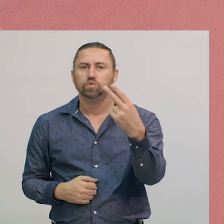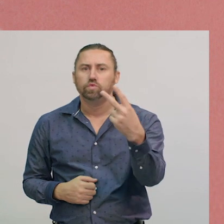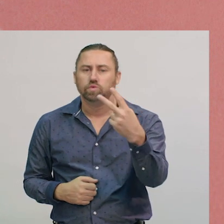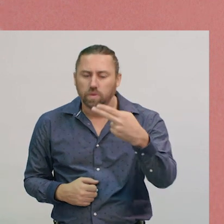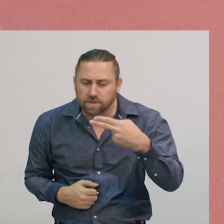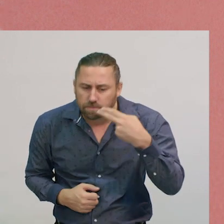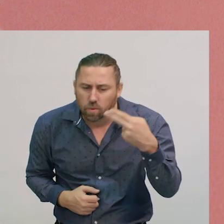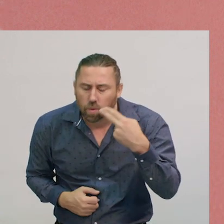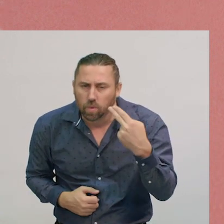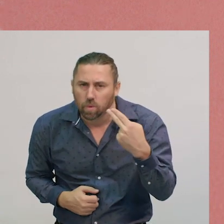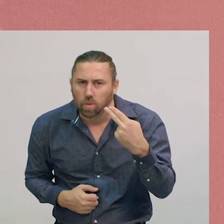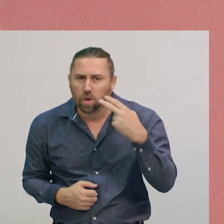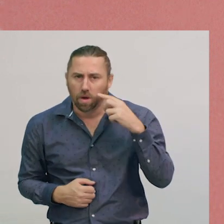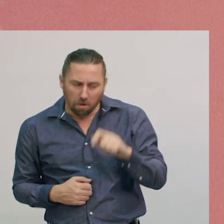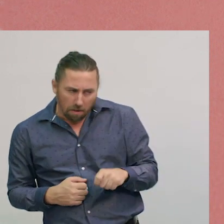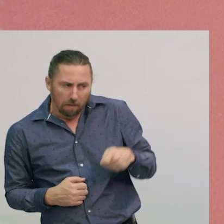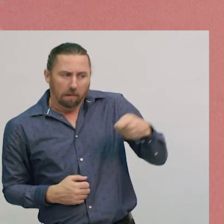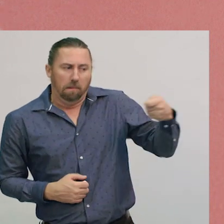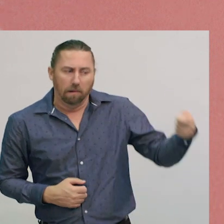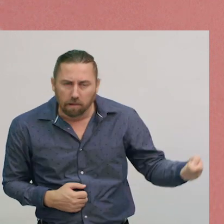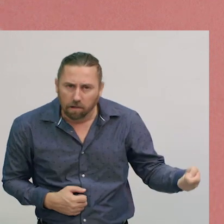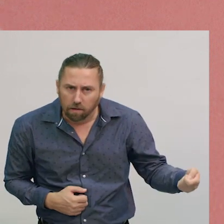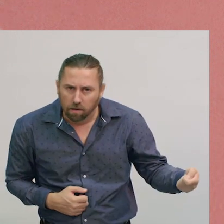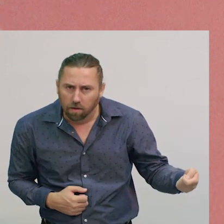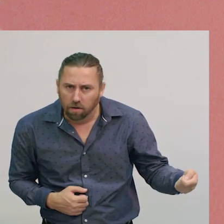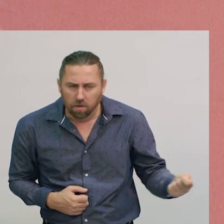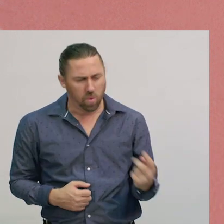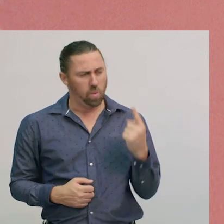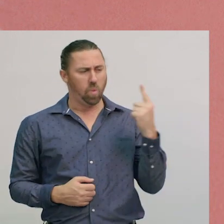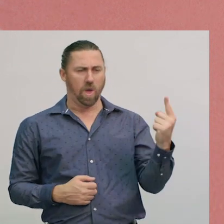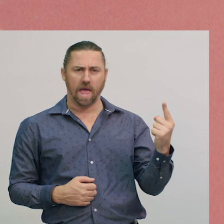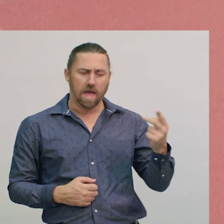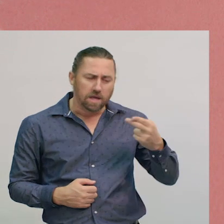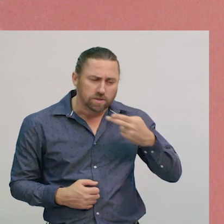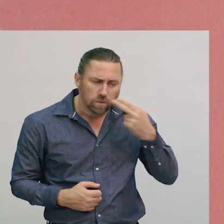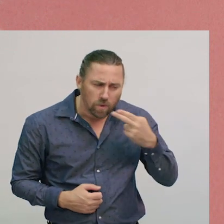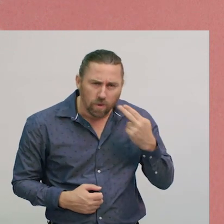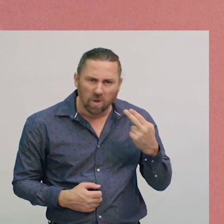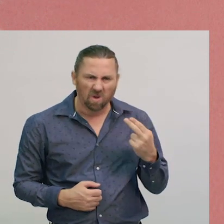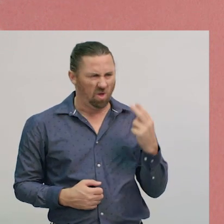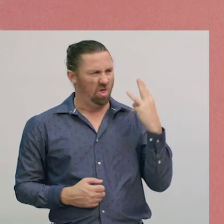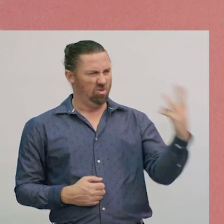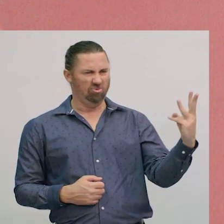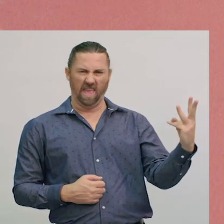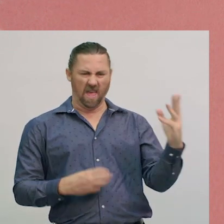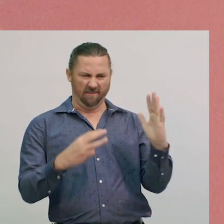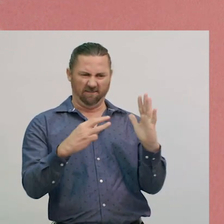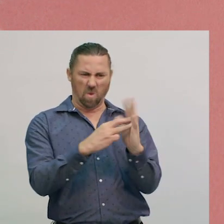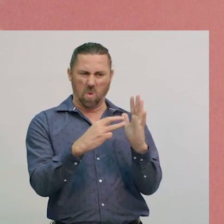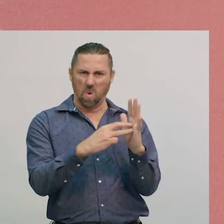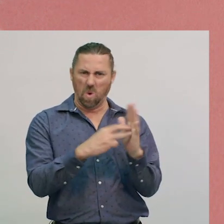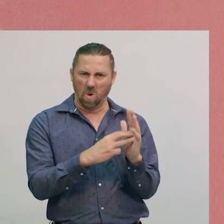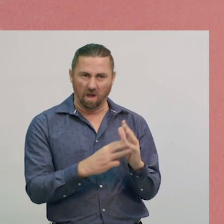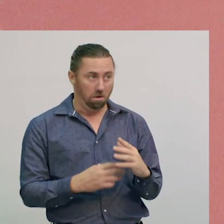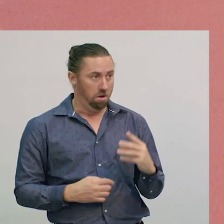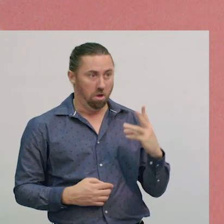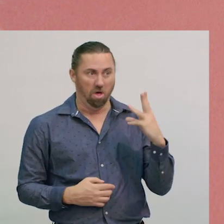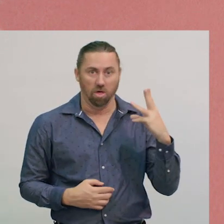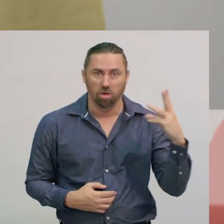At Bec’s place setting, there is one spoon, three forks and three knives.